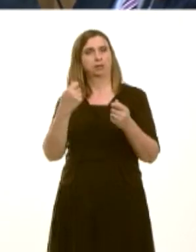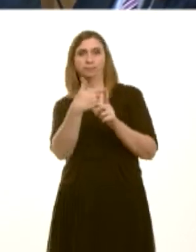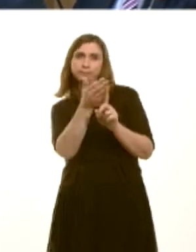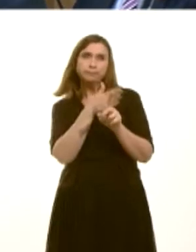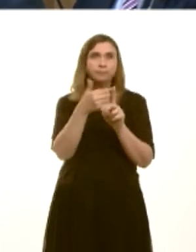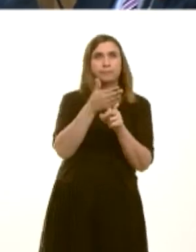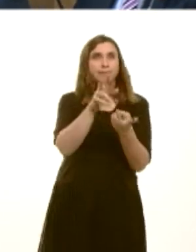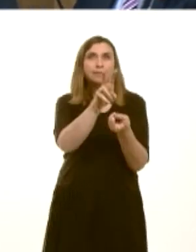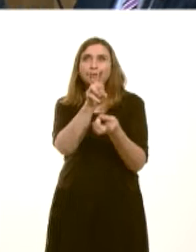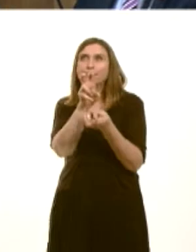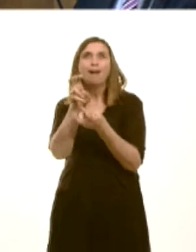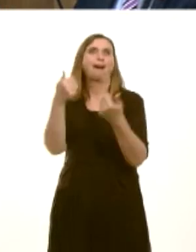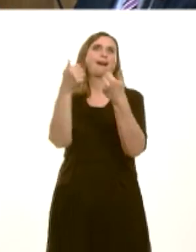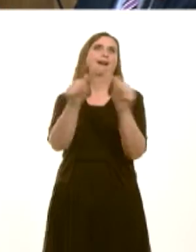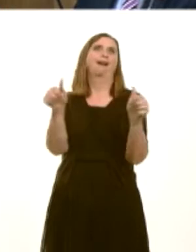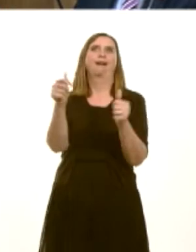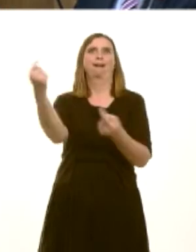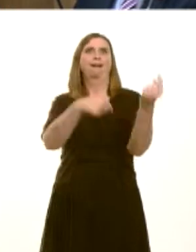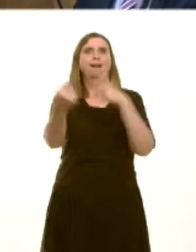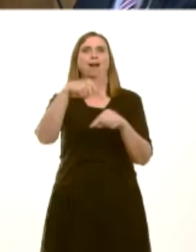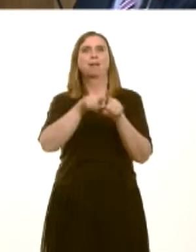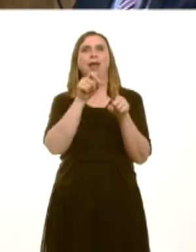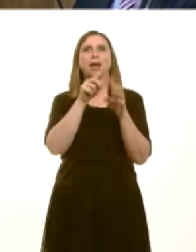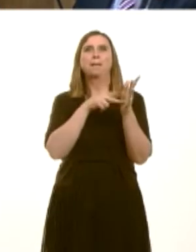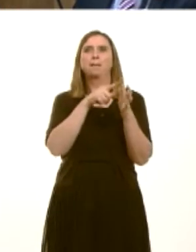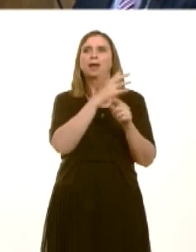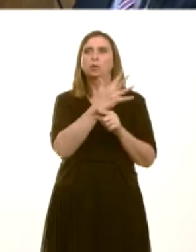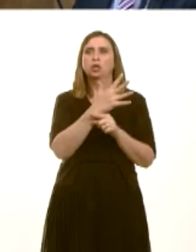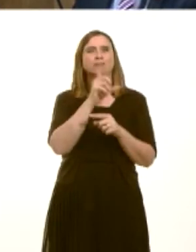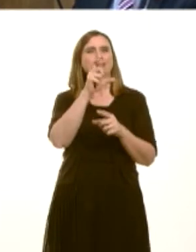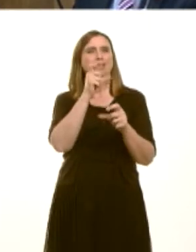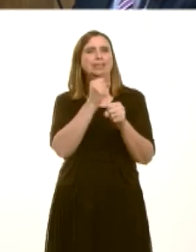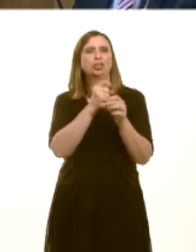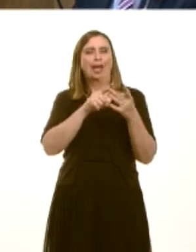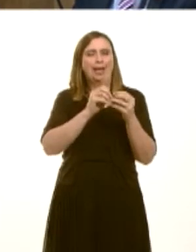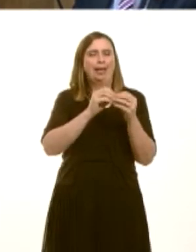attracting in investors such as, for example, Pinewood, CGI, and Raytheon in the north,